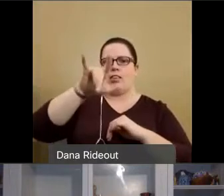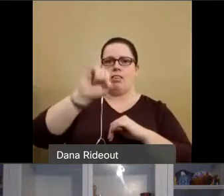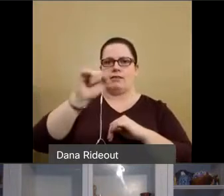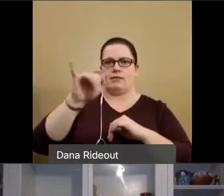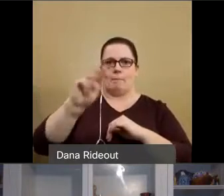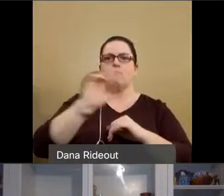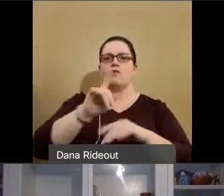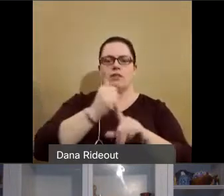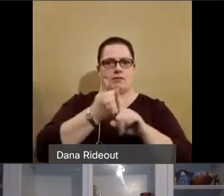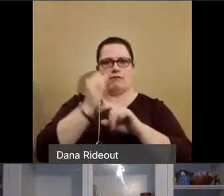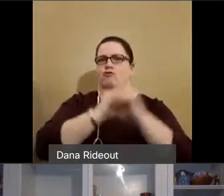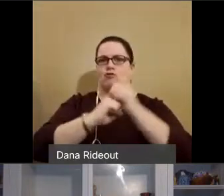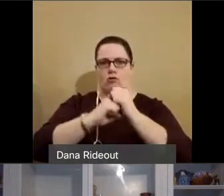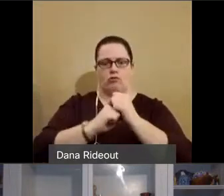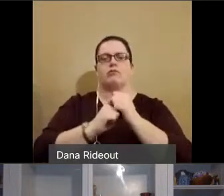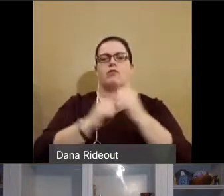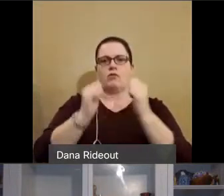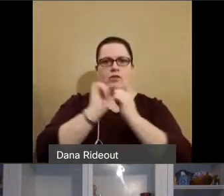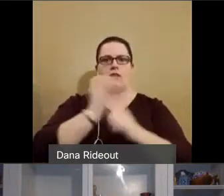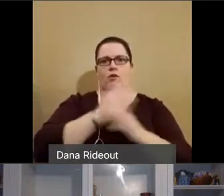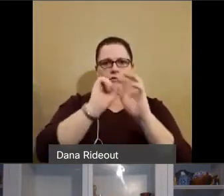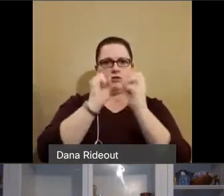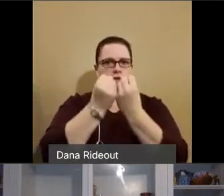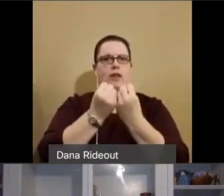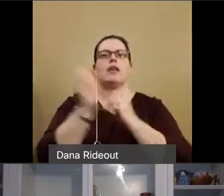And when people sort of talk about disability, they still, they still kind of.